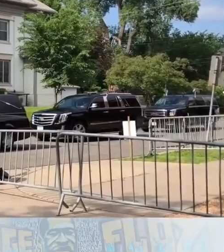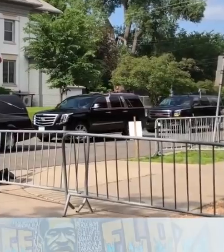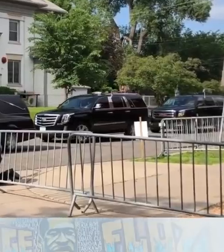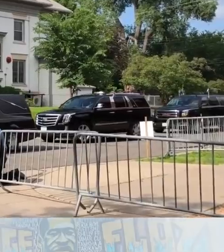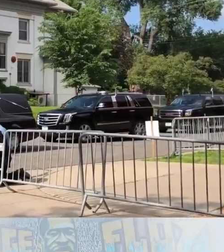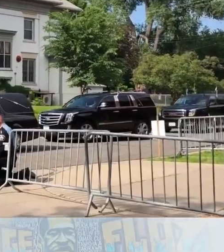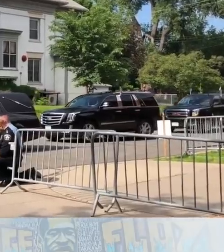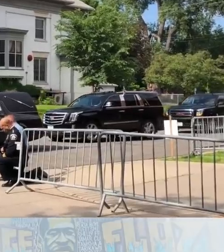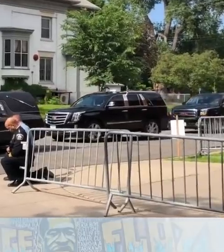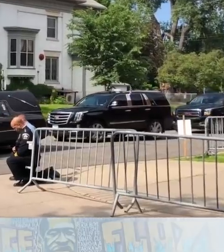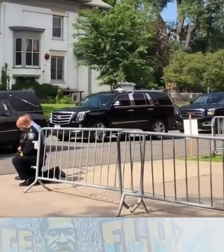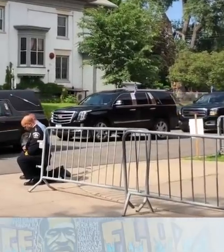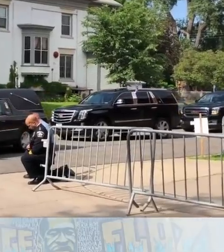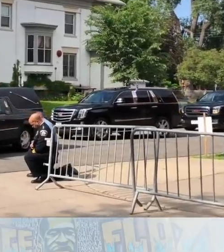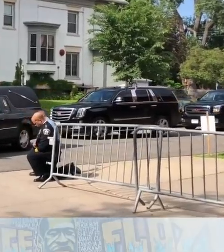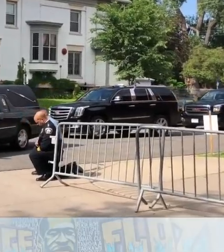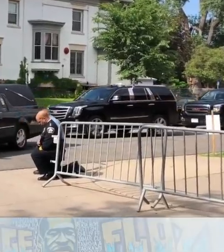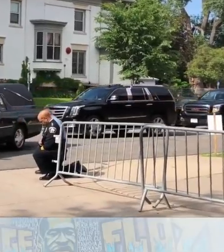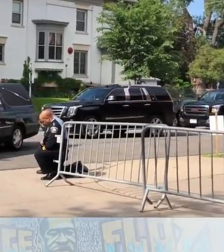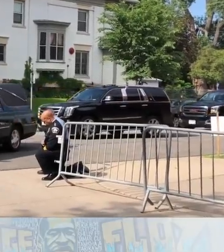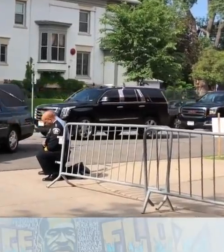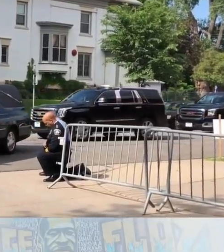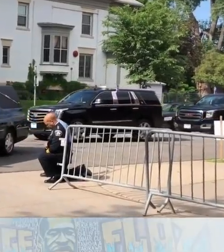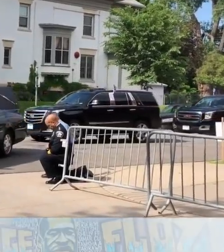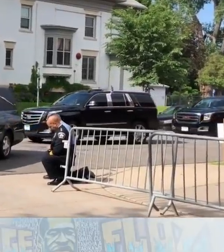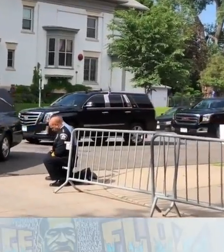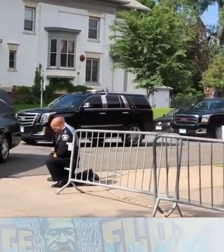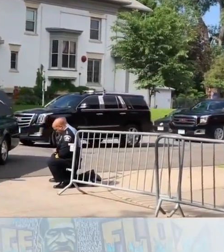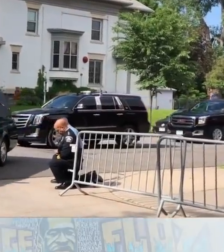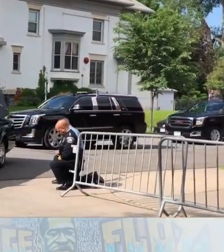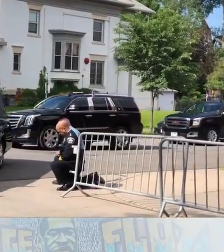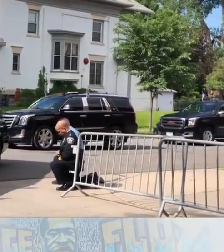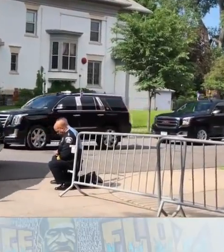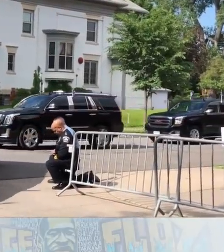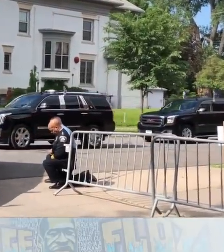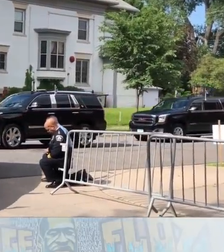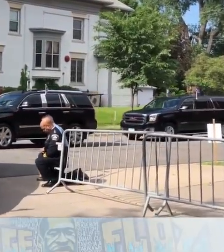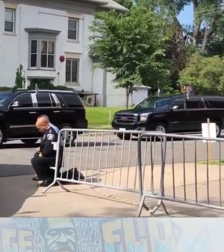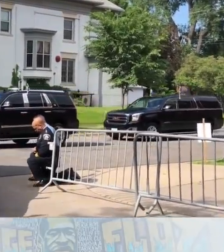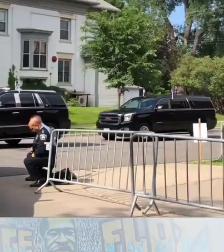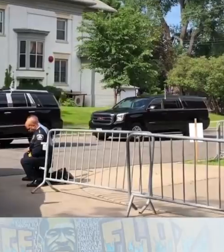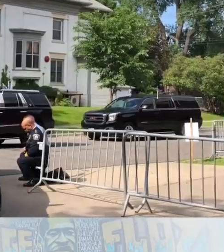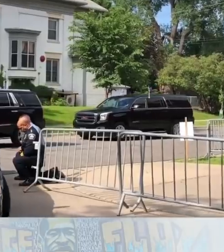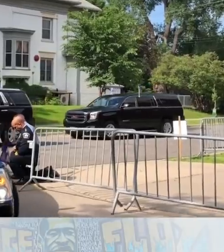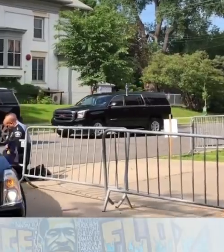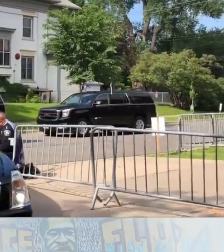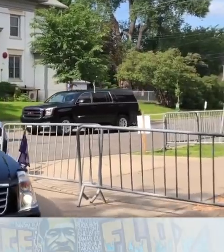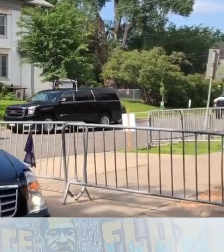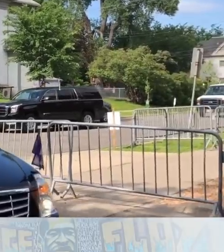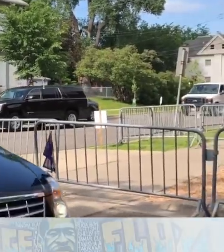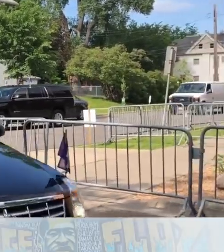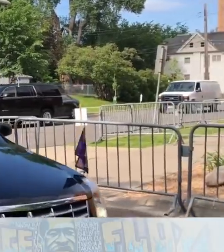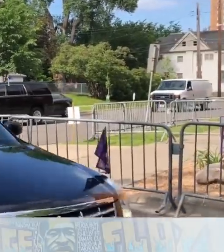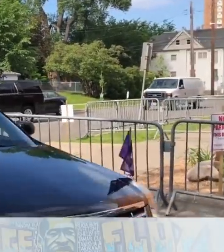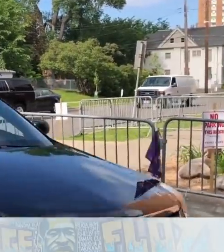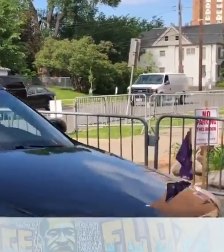GEORGE FLOYD ENTERED THE AREA AT NORTH CENTRAL UNIVERSITY.